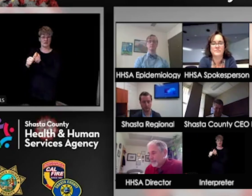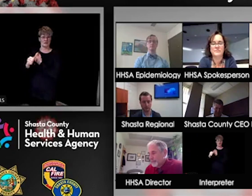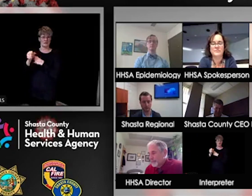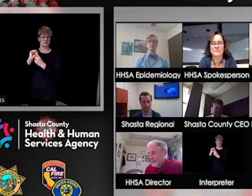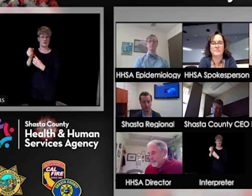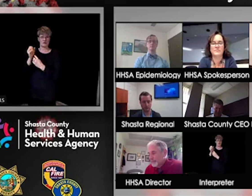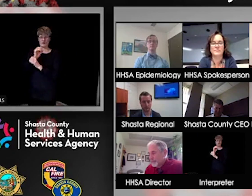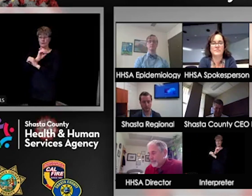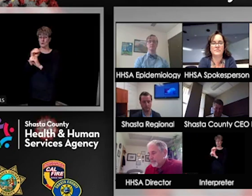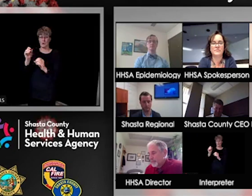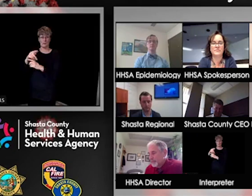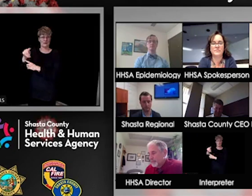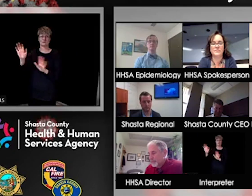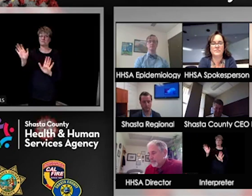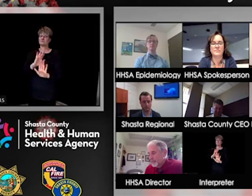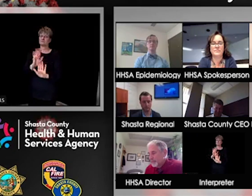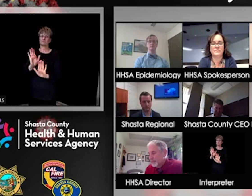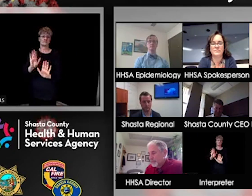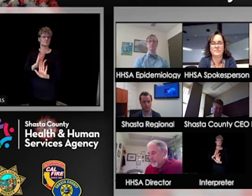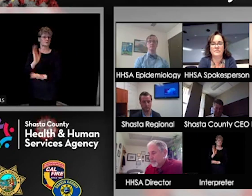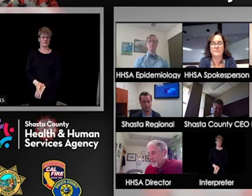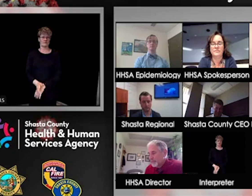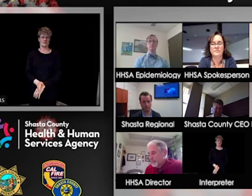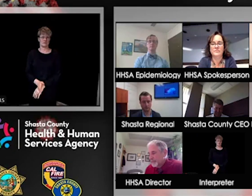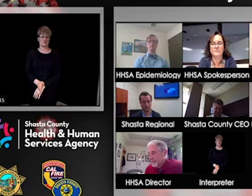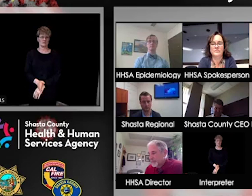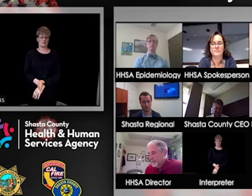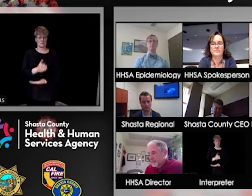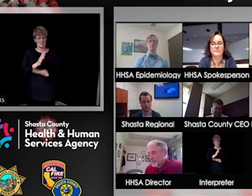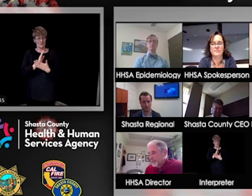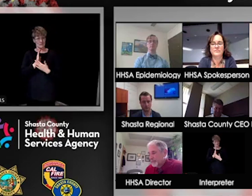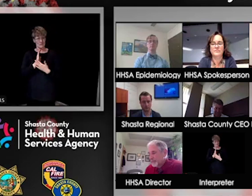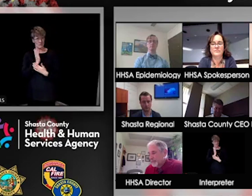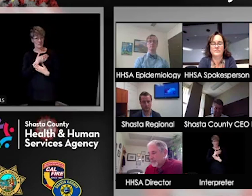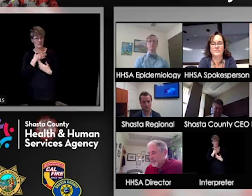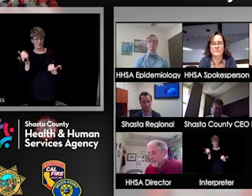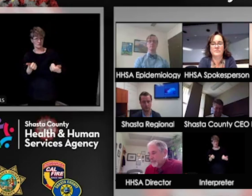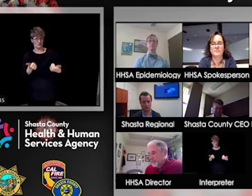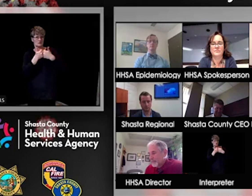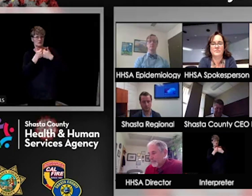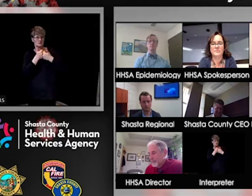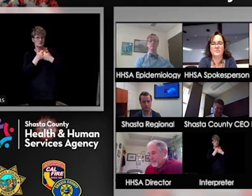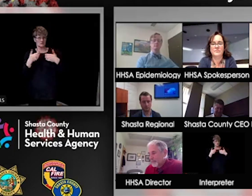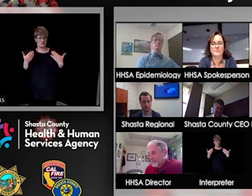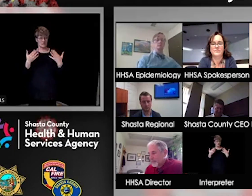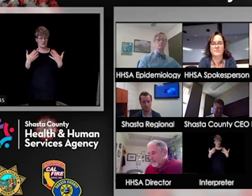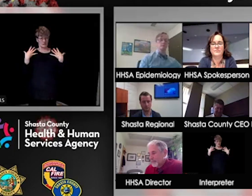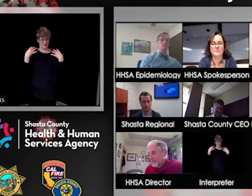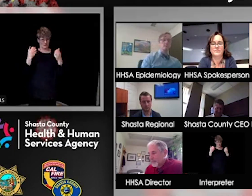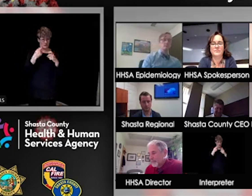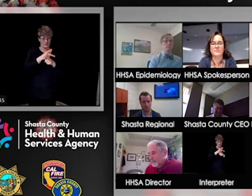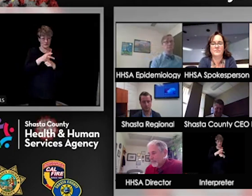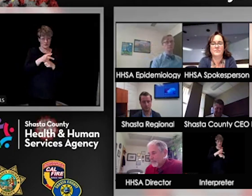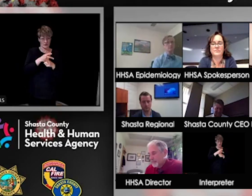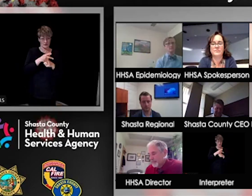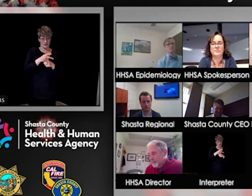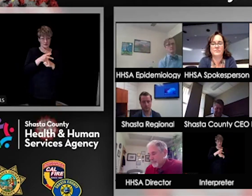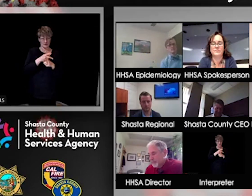of the challenge of our system of healthcare is the consumers want what they want, when